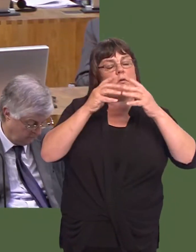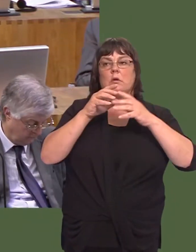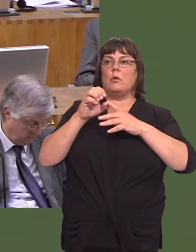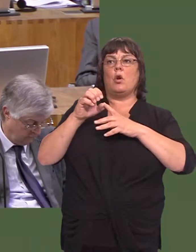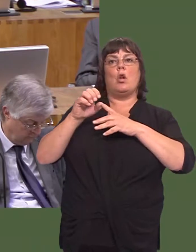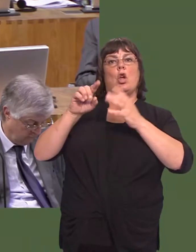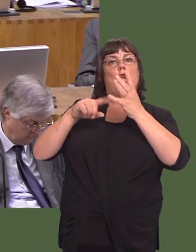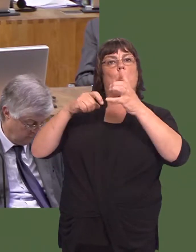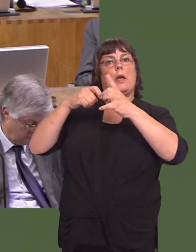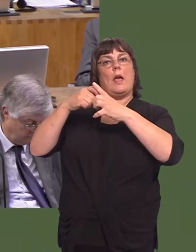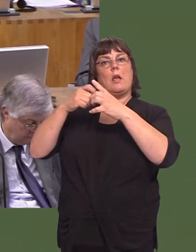Kingdomís departure from Europe.